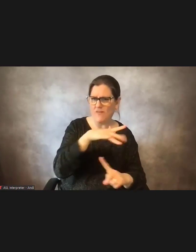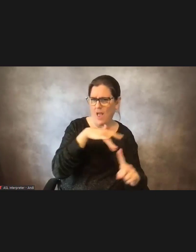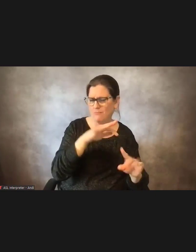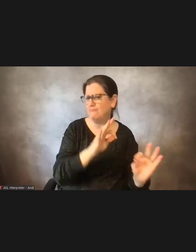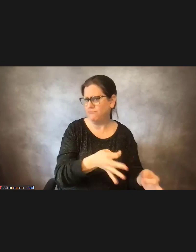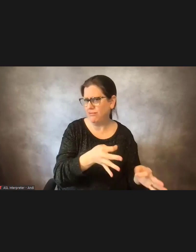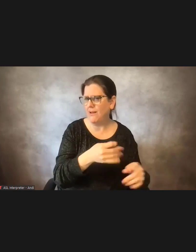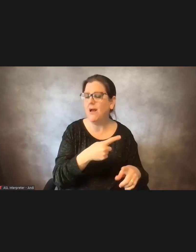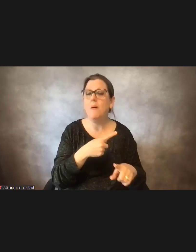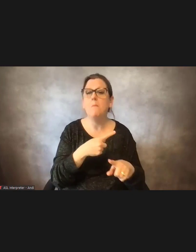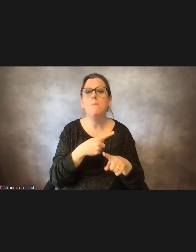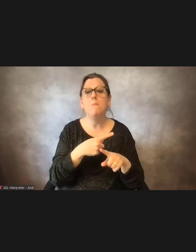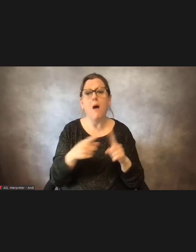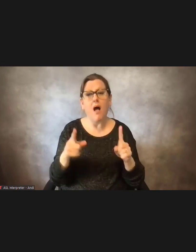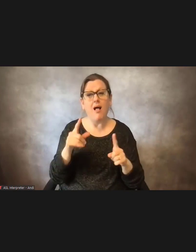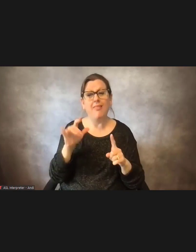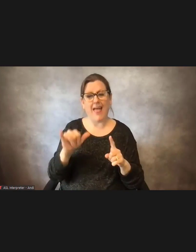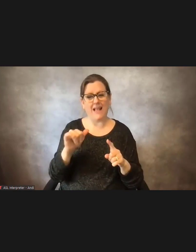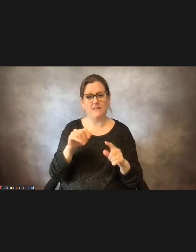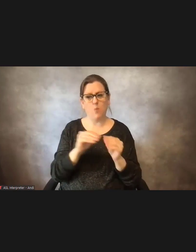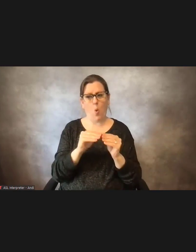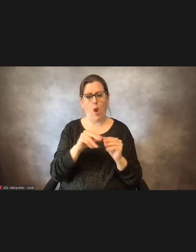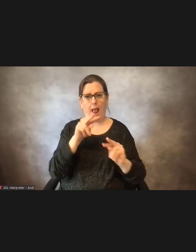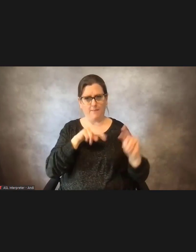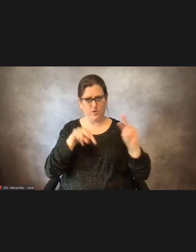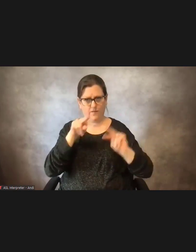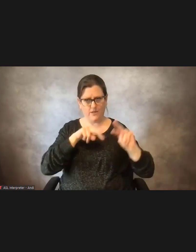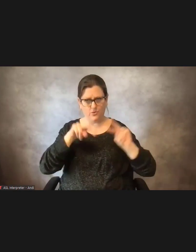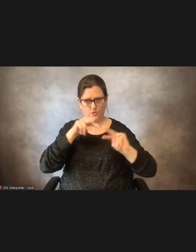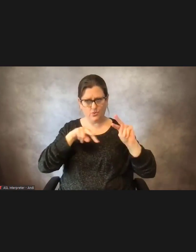their environment, but these sorts of observations, um, do not